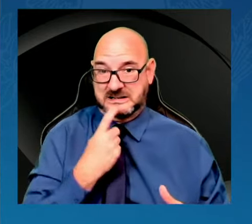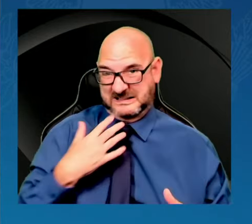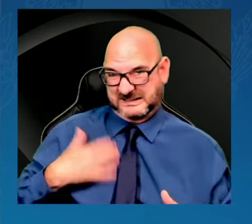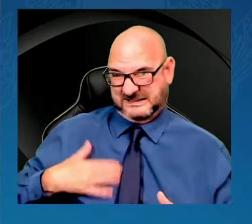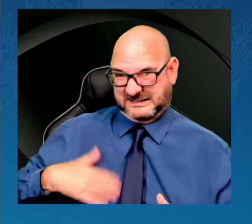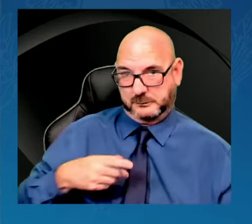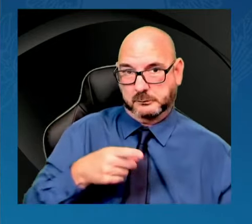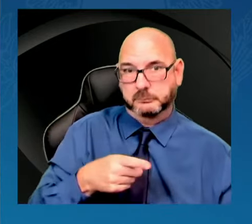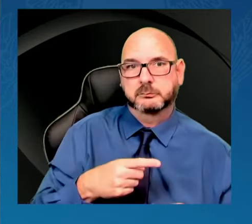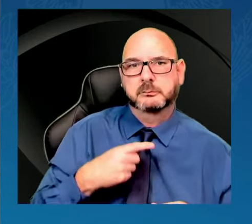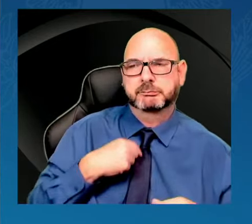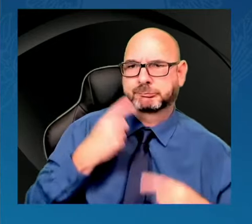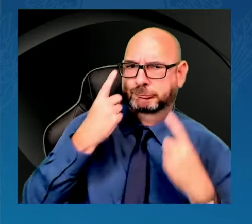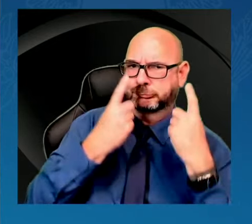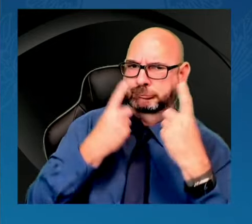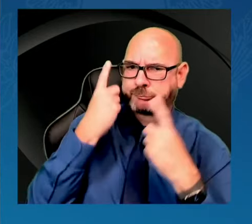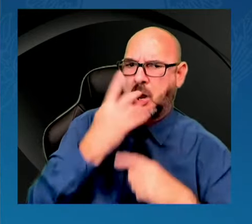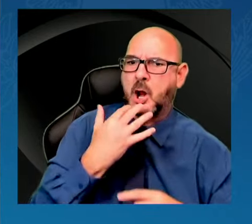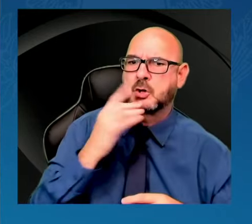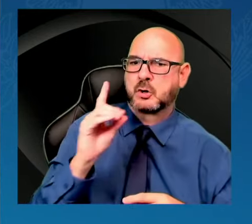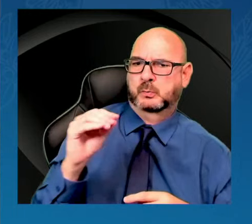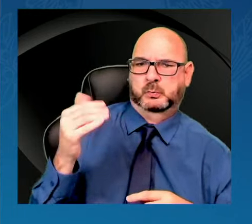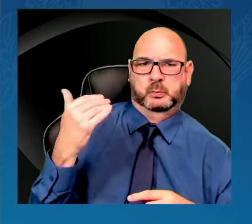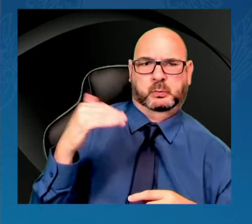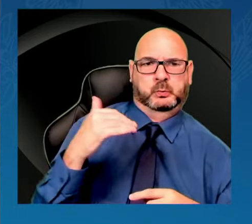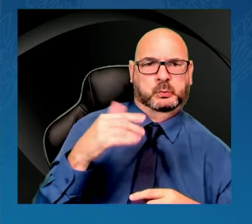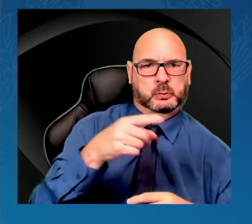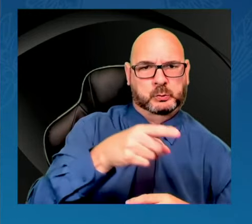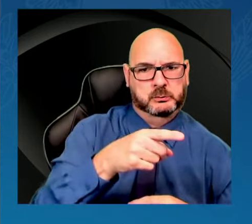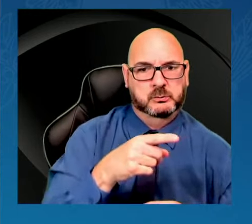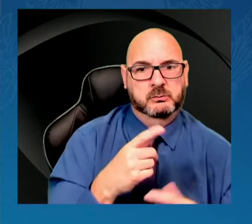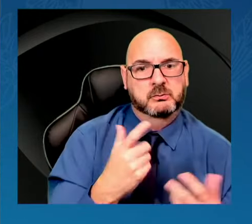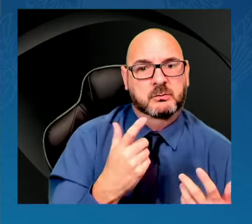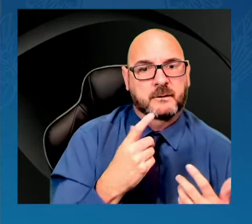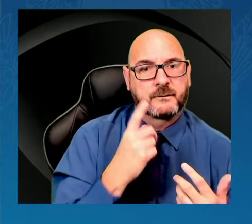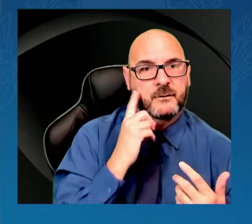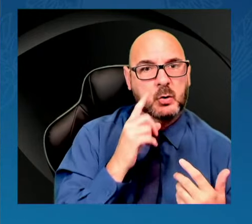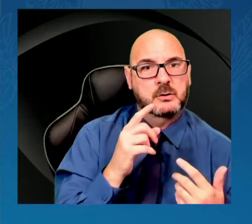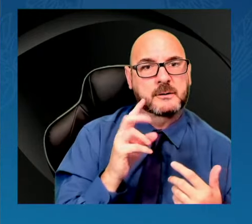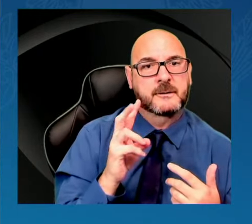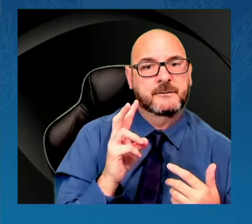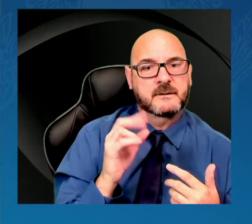it goes all the way to Buena Vista and Salida, through Chaffee, all the way to the mountain communities.